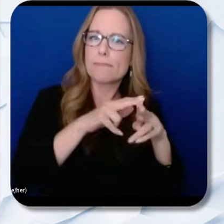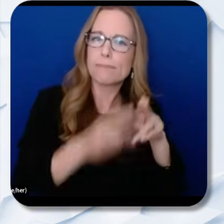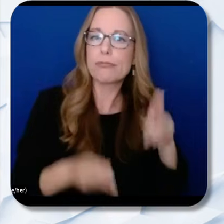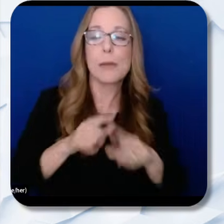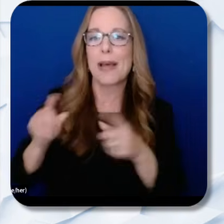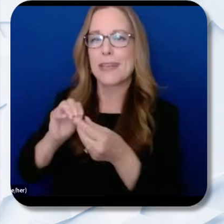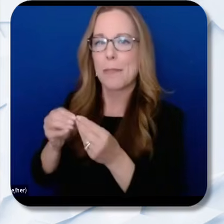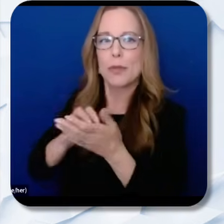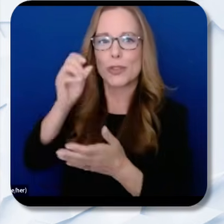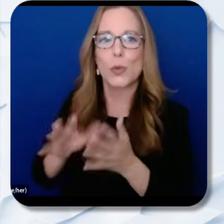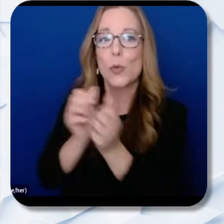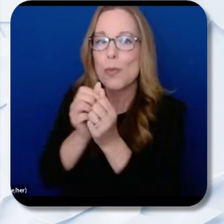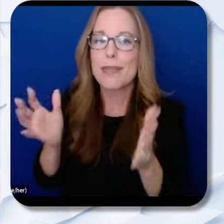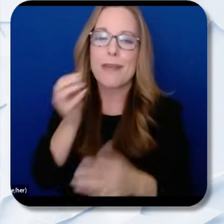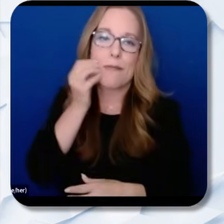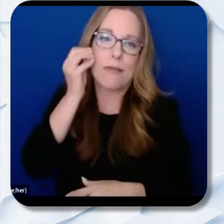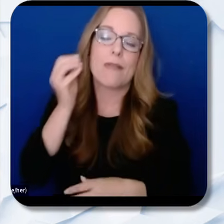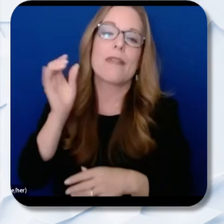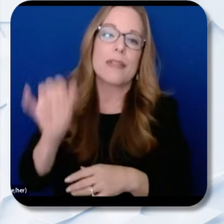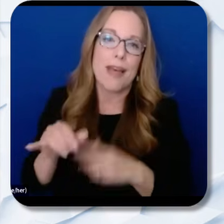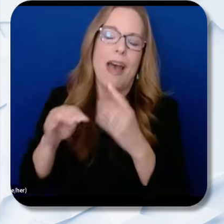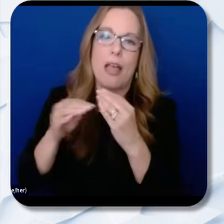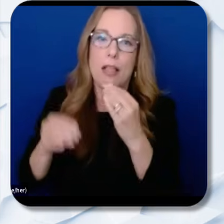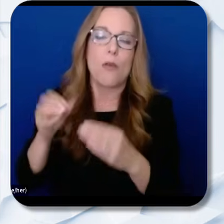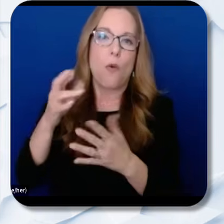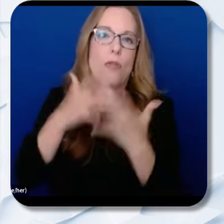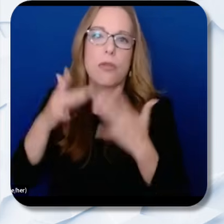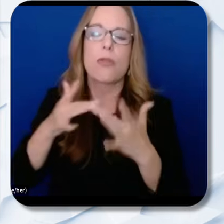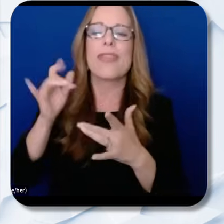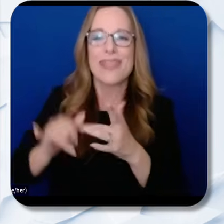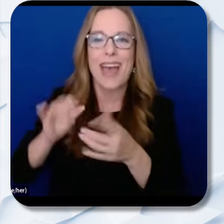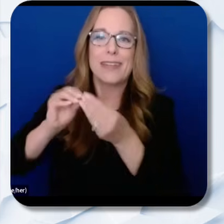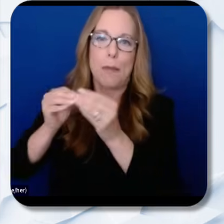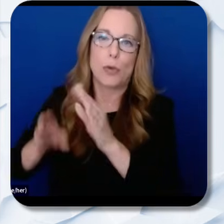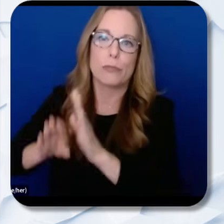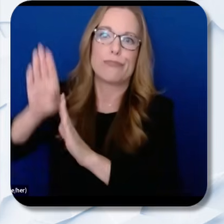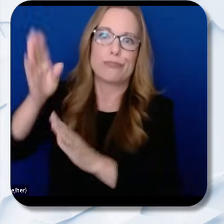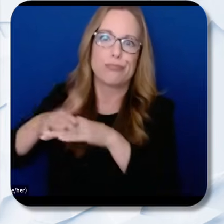reflection of the housing affordability crisis affecting communities all across California.